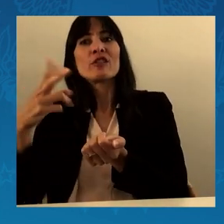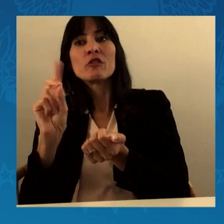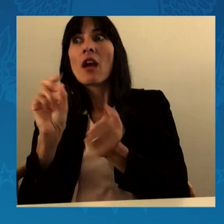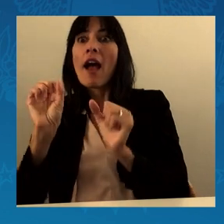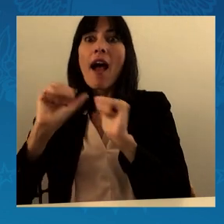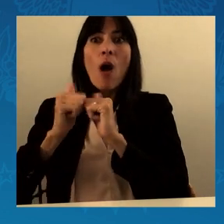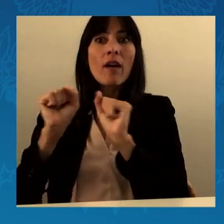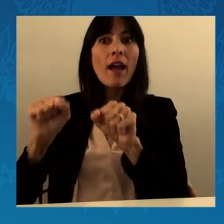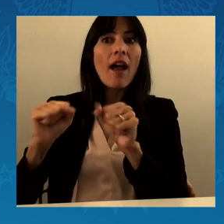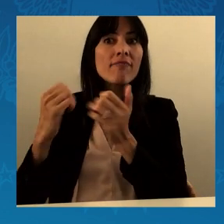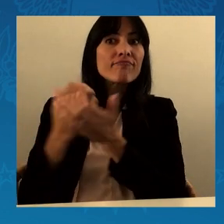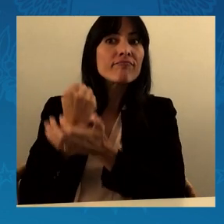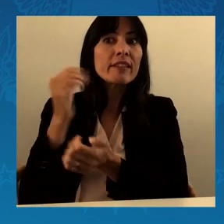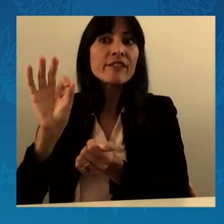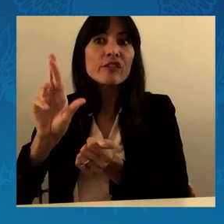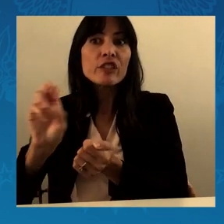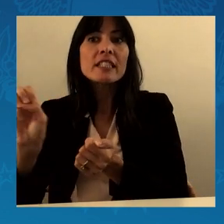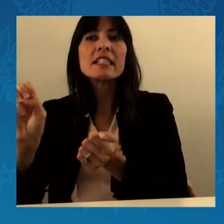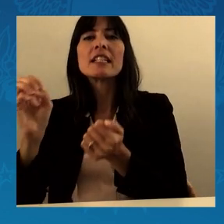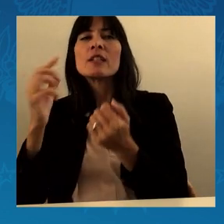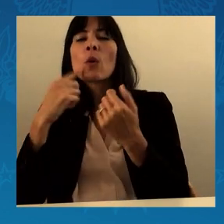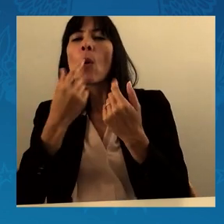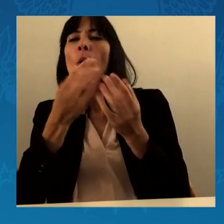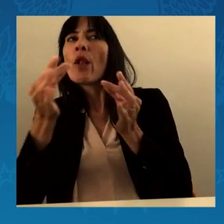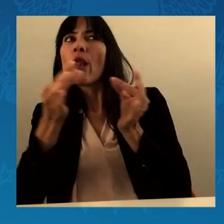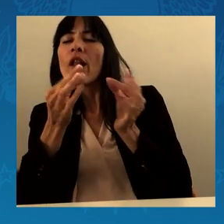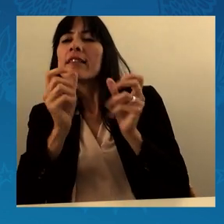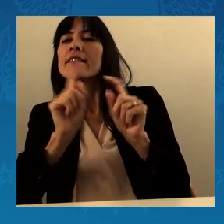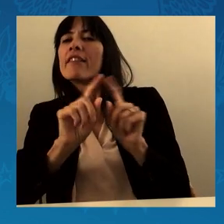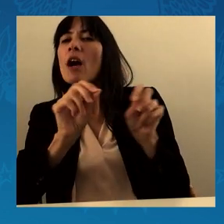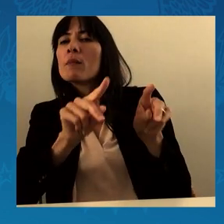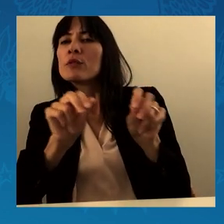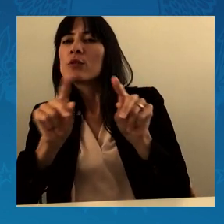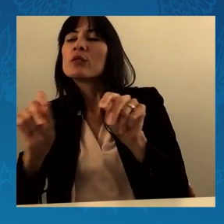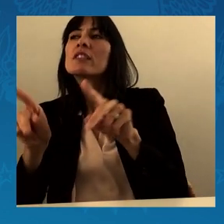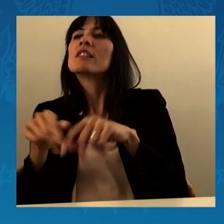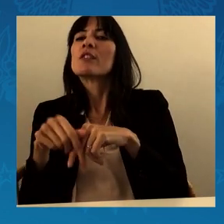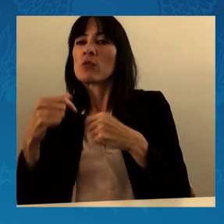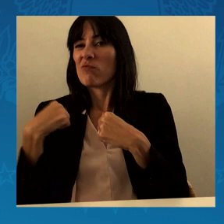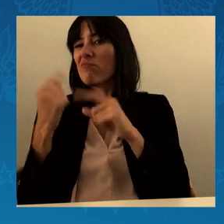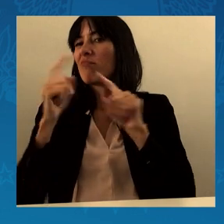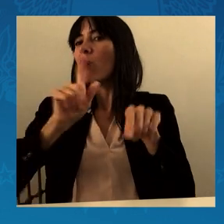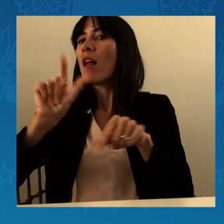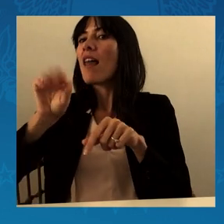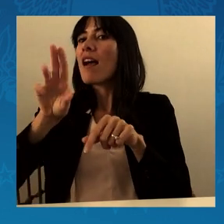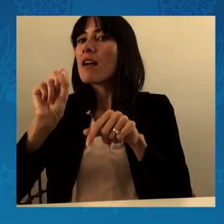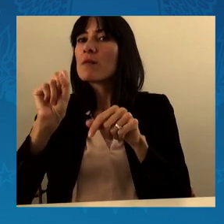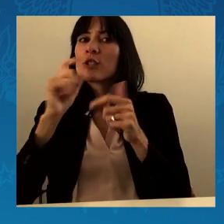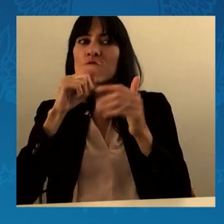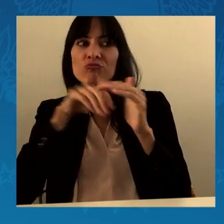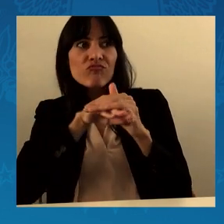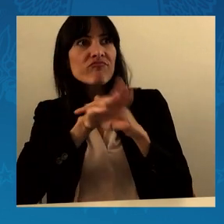And we've got to explore DOD labs go in person and. Also, we have our own lab center.